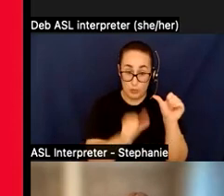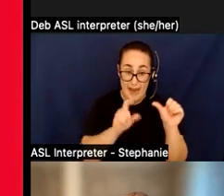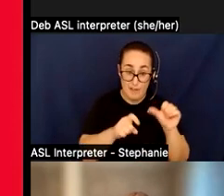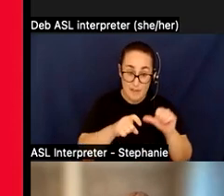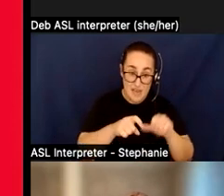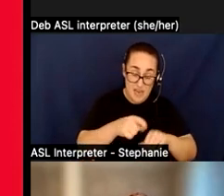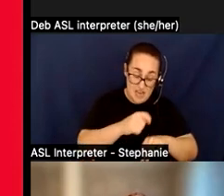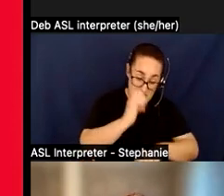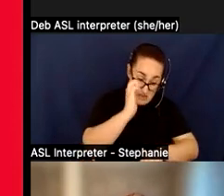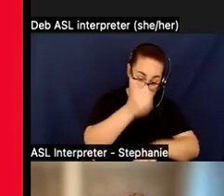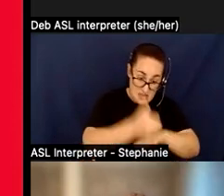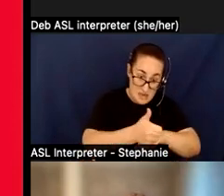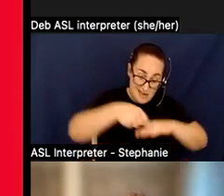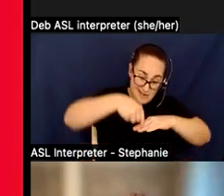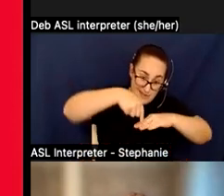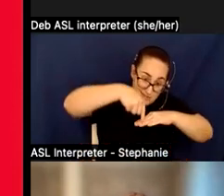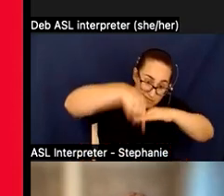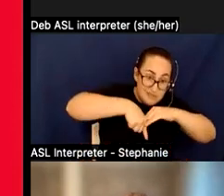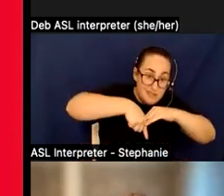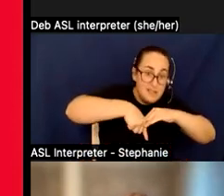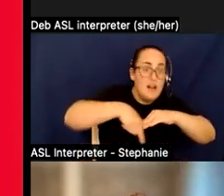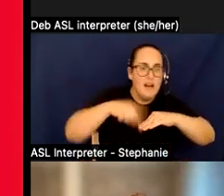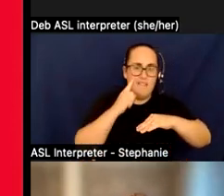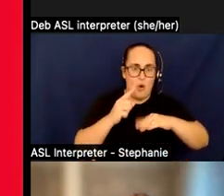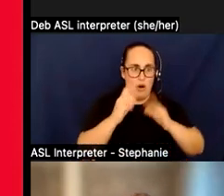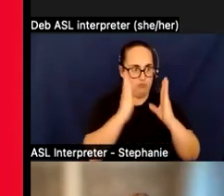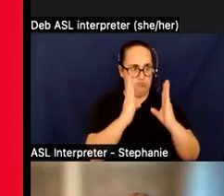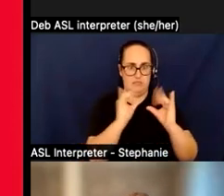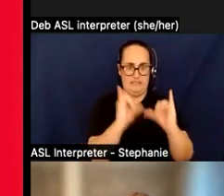without falling, those are all situations where you'd need to go talk to an engineer